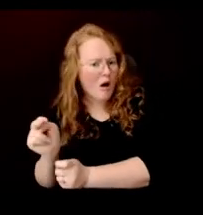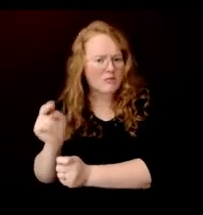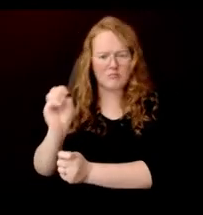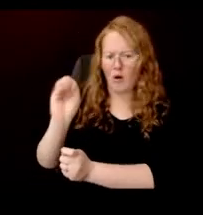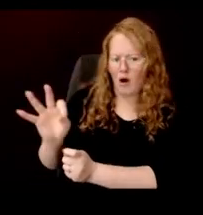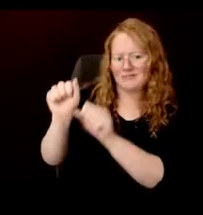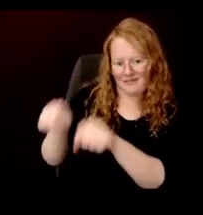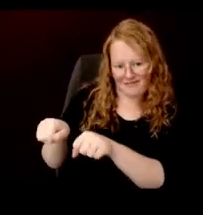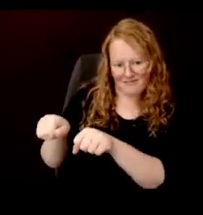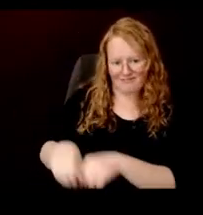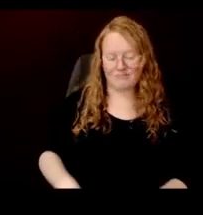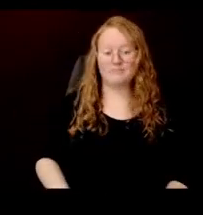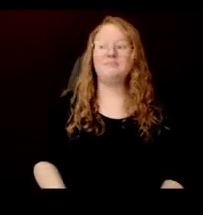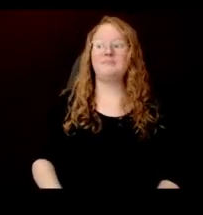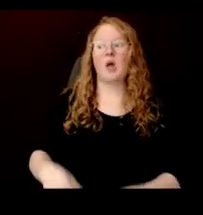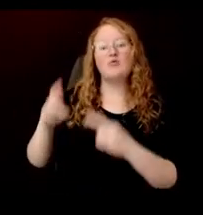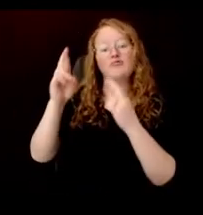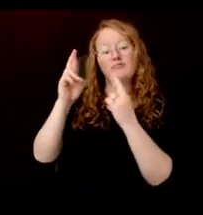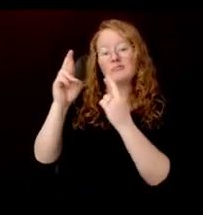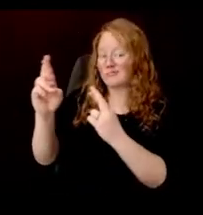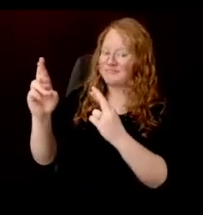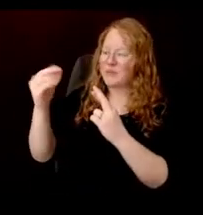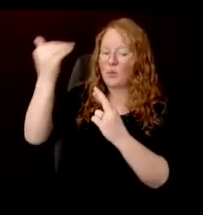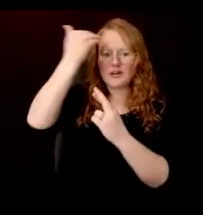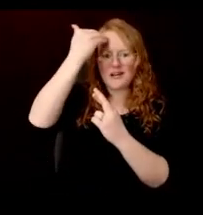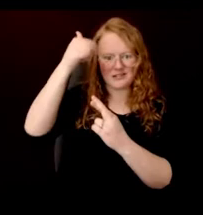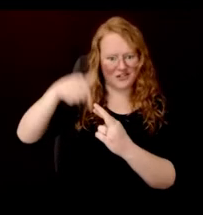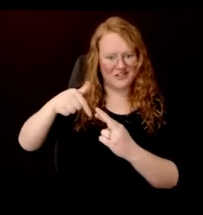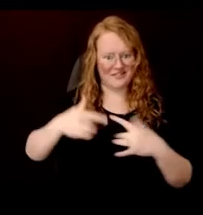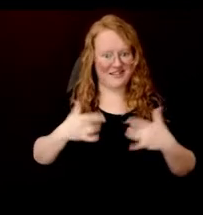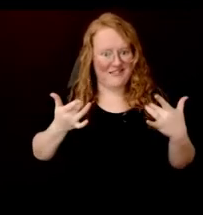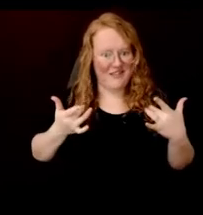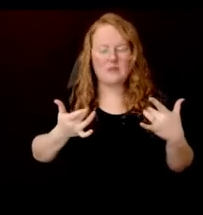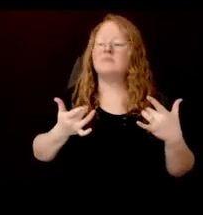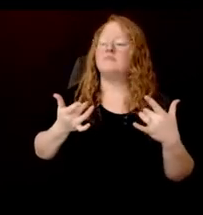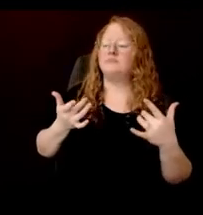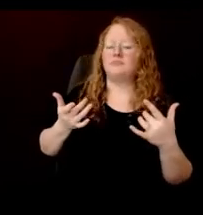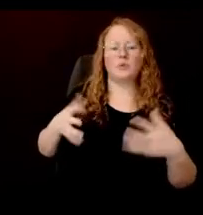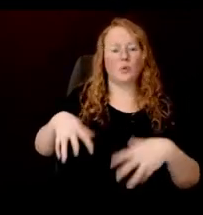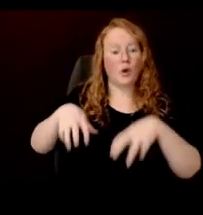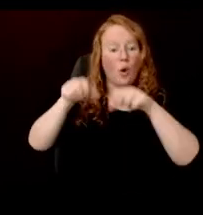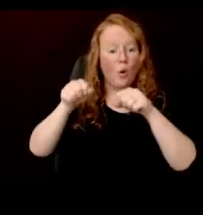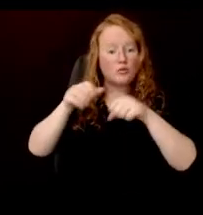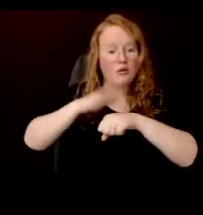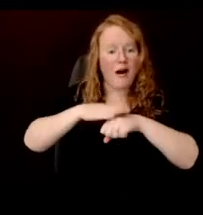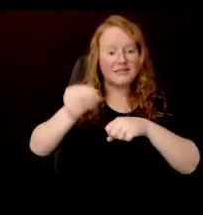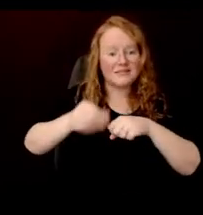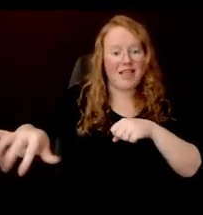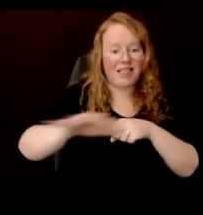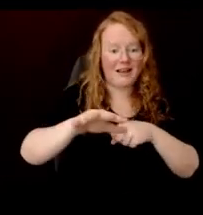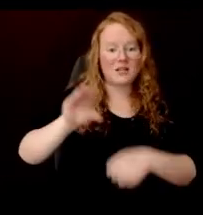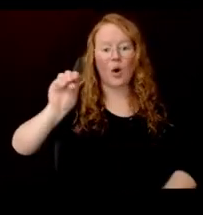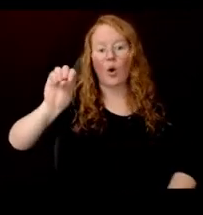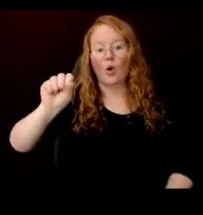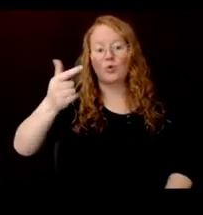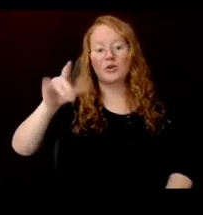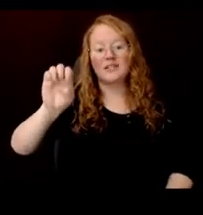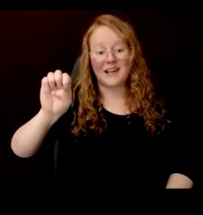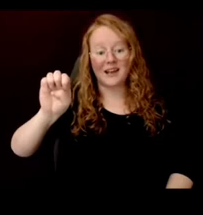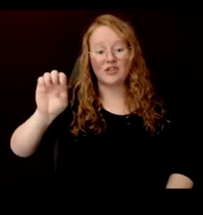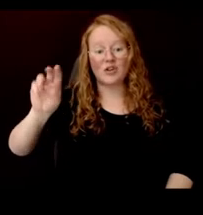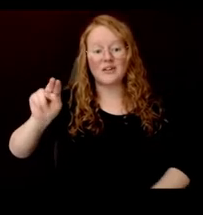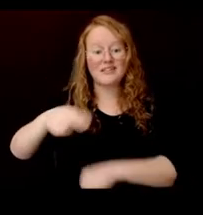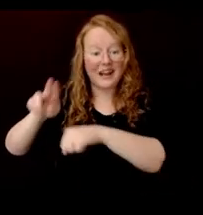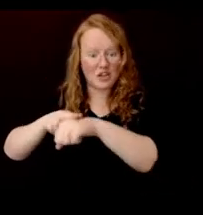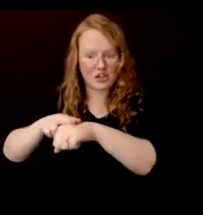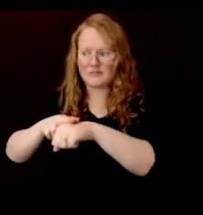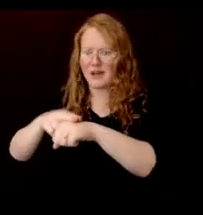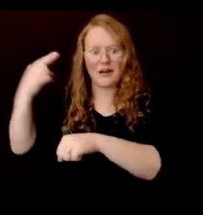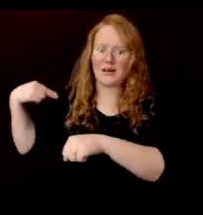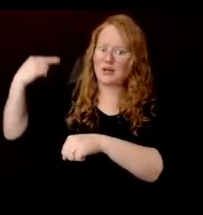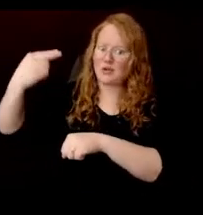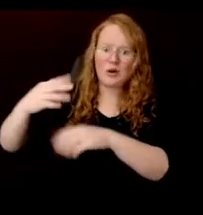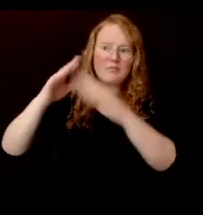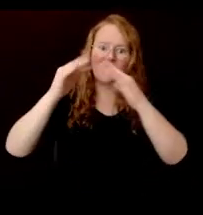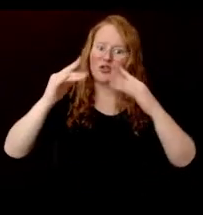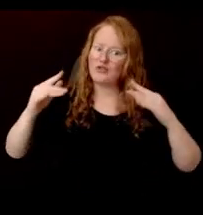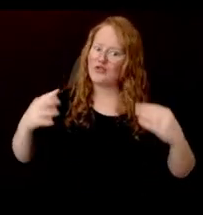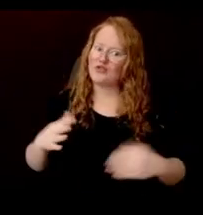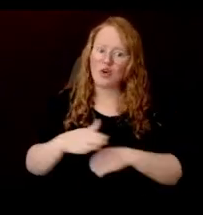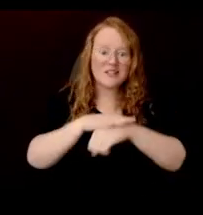We respectfully acknowledge that we host this event from the traditional ancestral lands of the Osage Nation, which was historically home to many diverse native peoples who continue to live and work here.